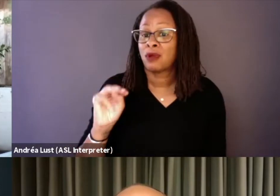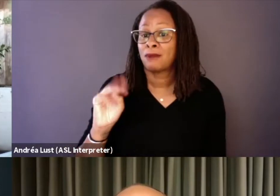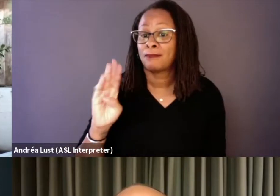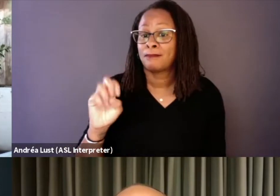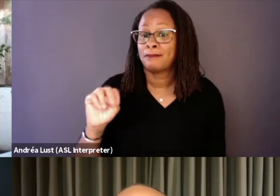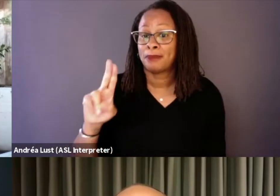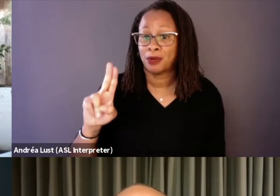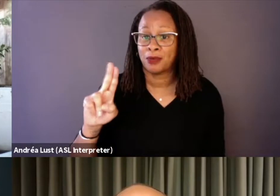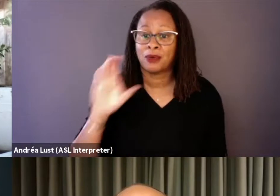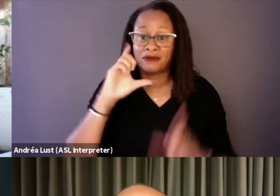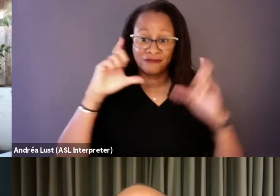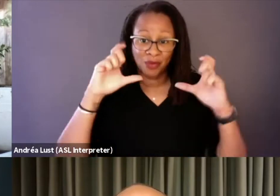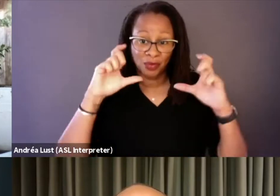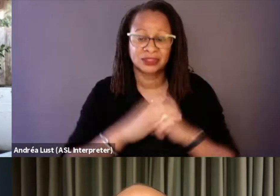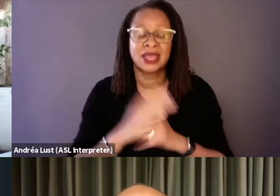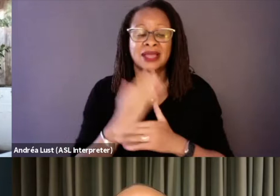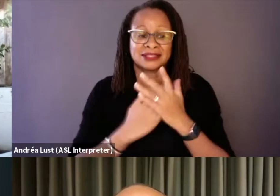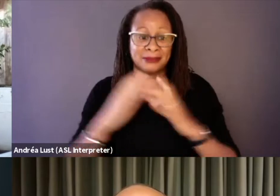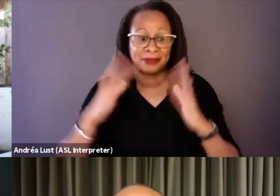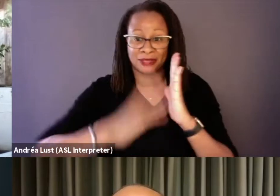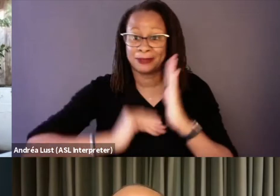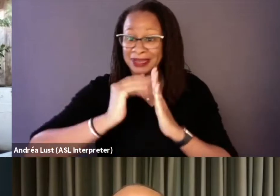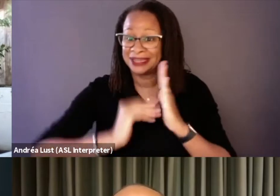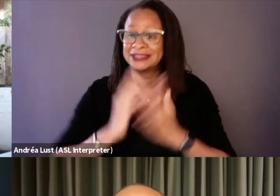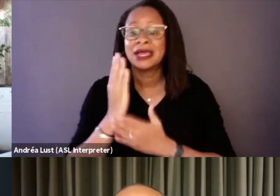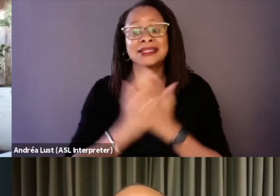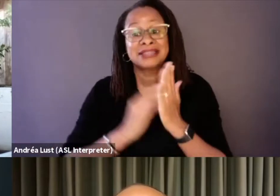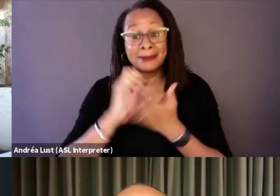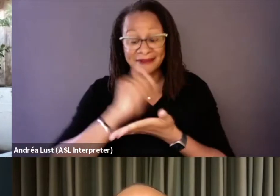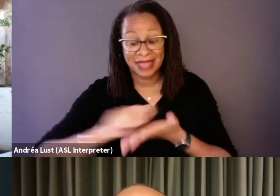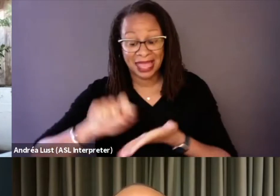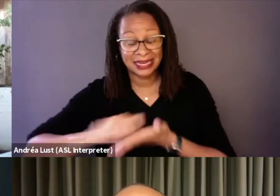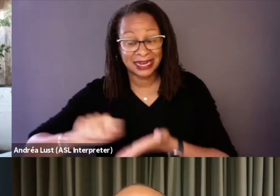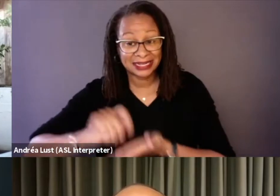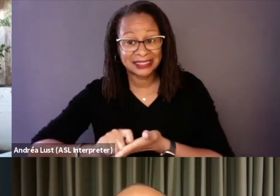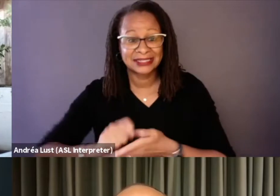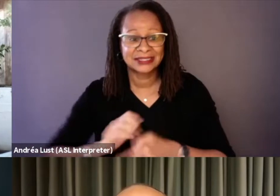I knew some of the essays and his book, "Close to the Knives."